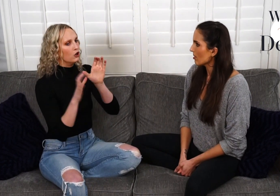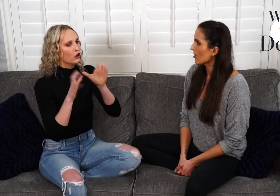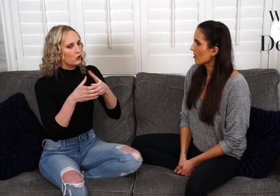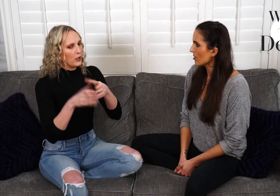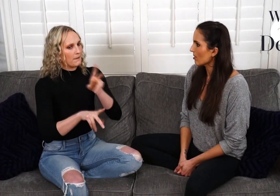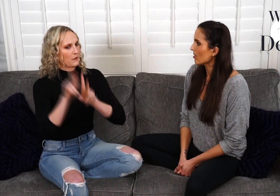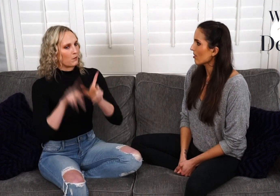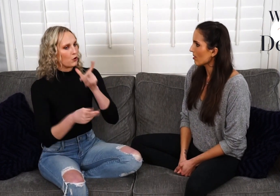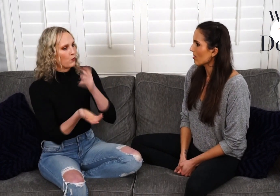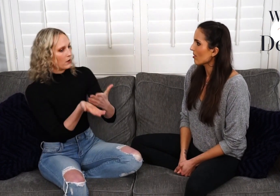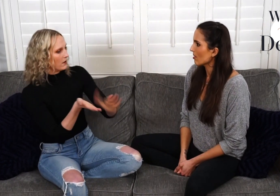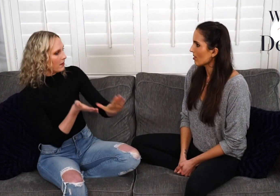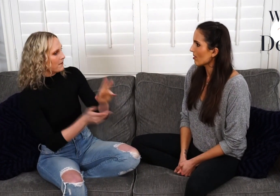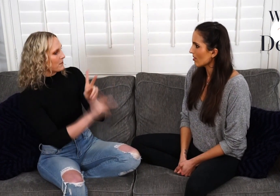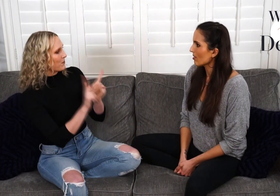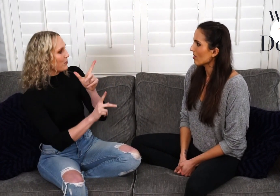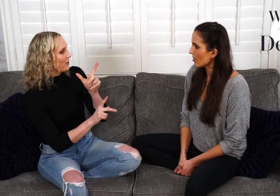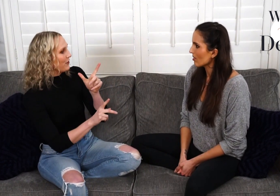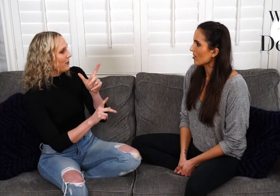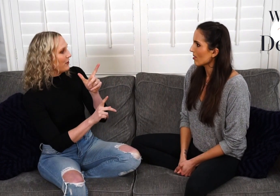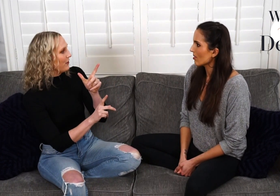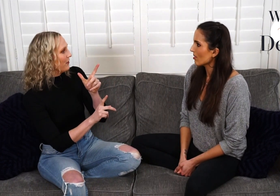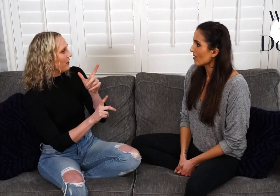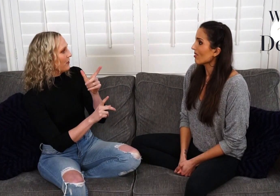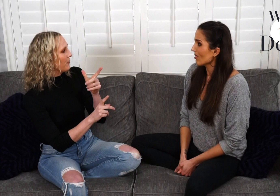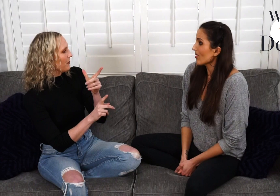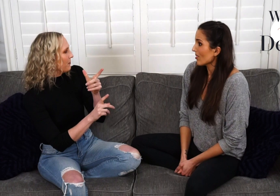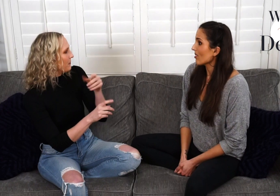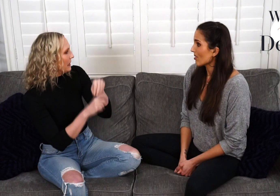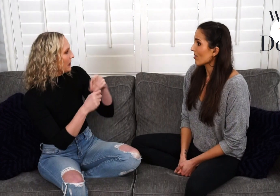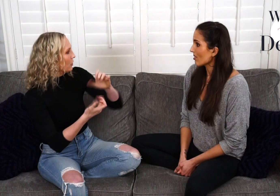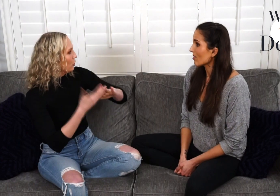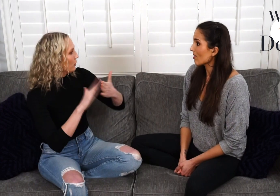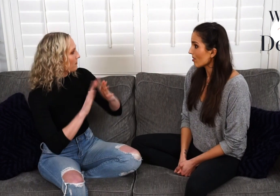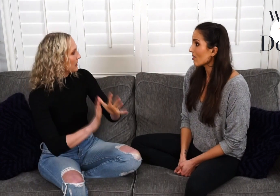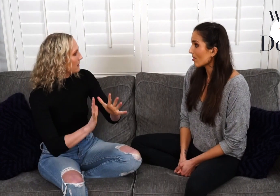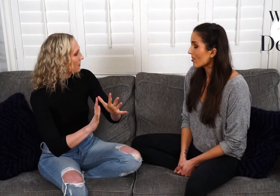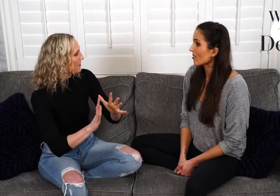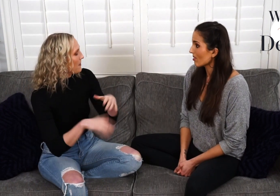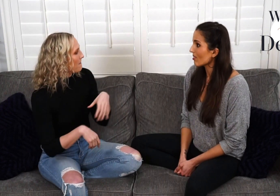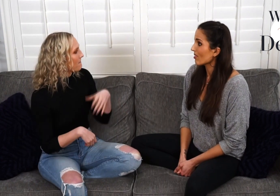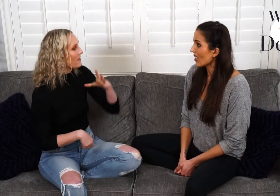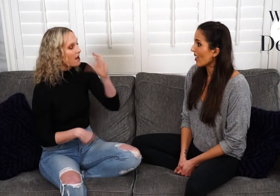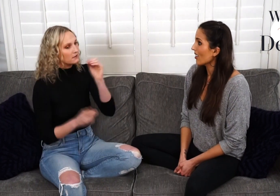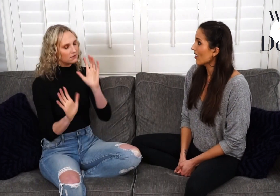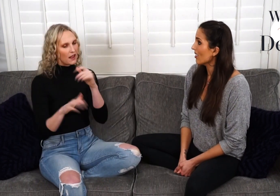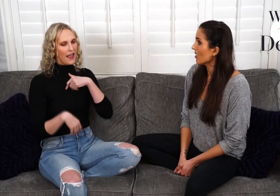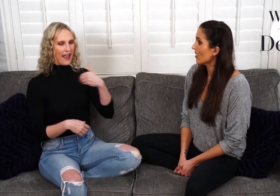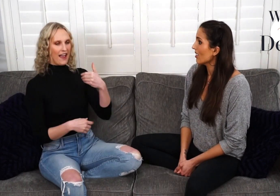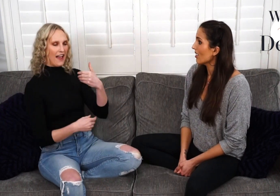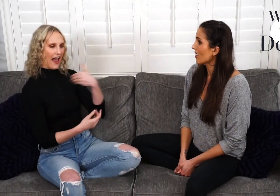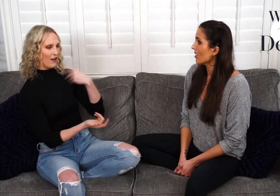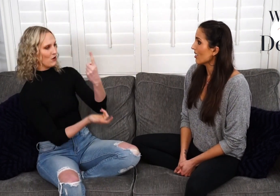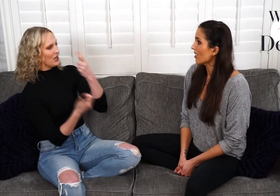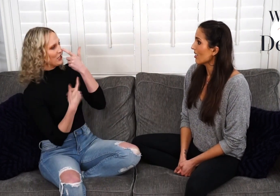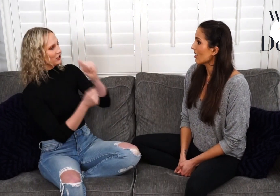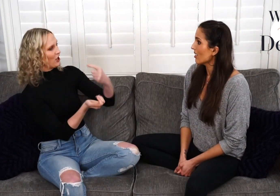actually specific groups who reject other people within the community and I had a really